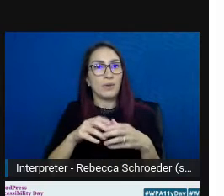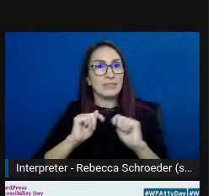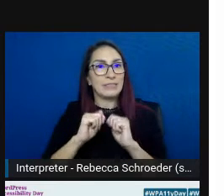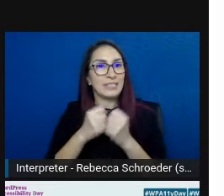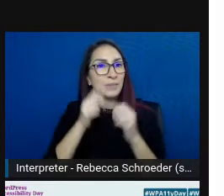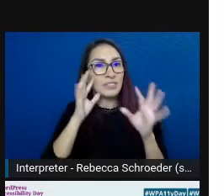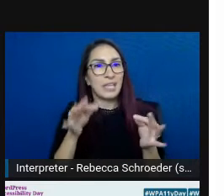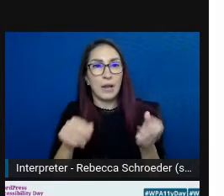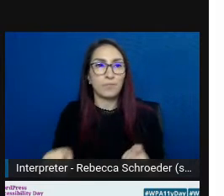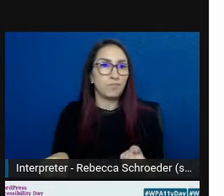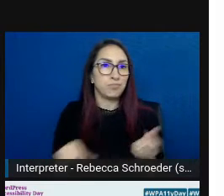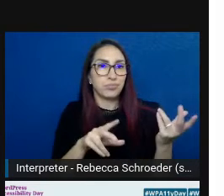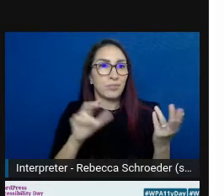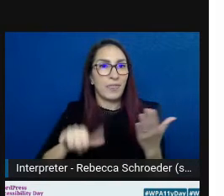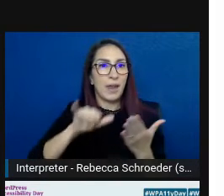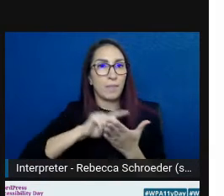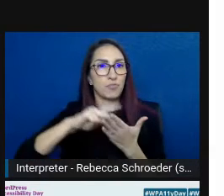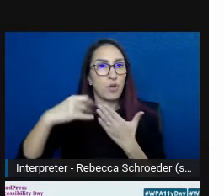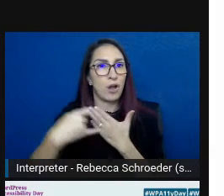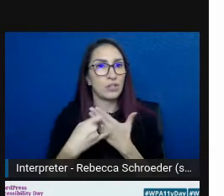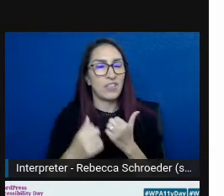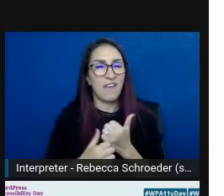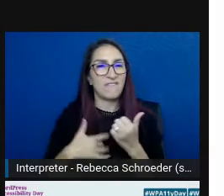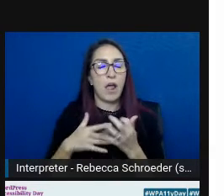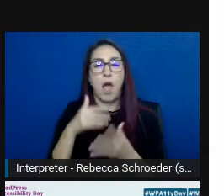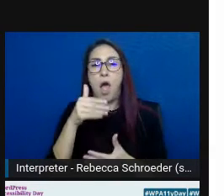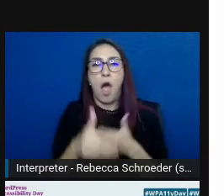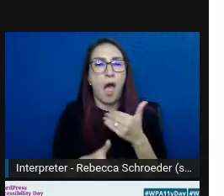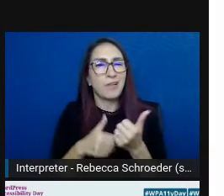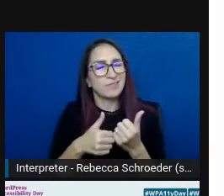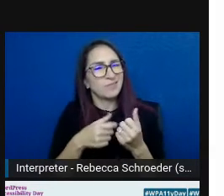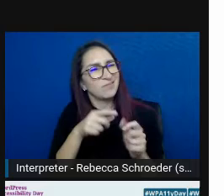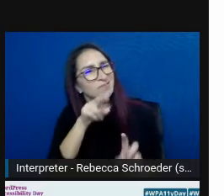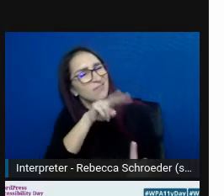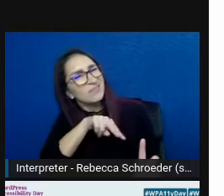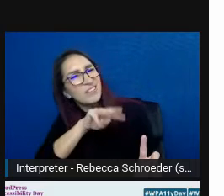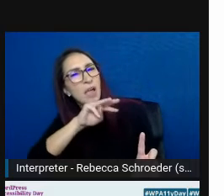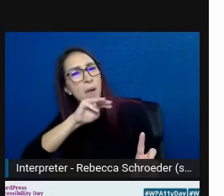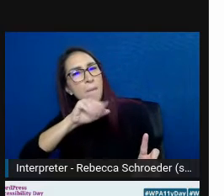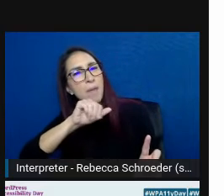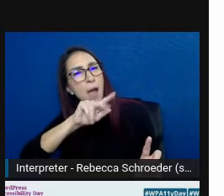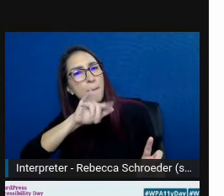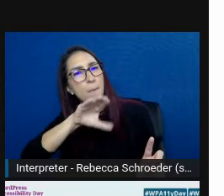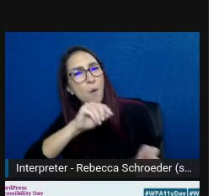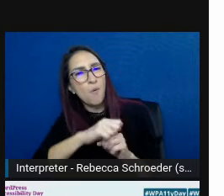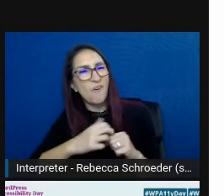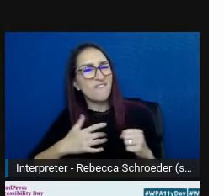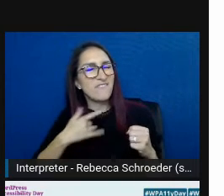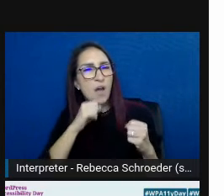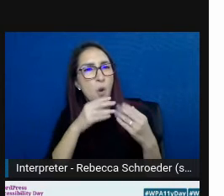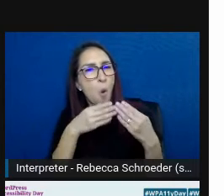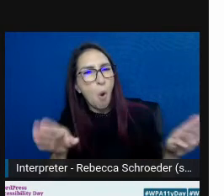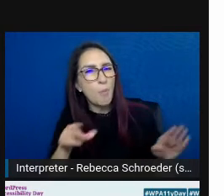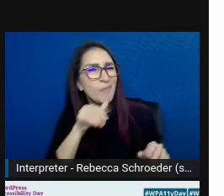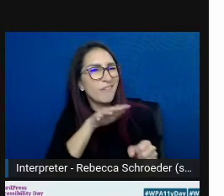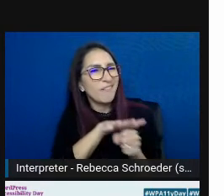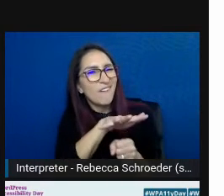They didn't like what was happening with Mambo. They thought it wasn't open enough. They forked the project and they form, what we now